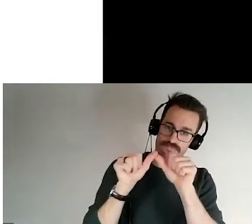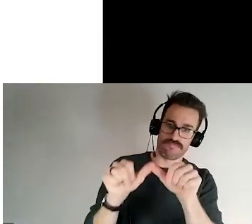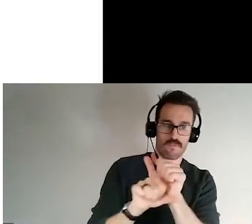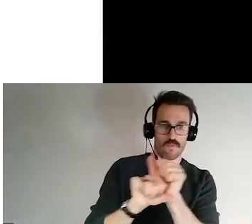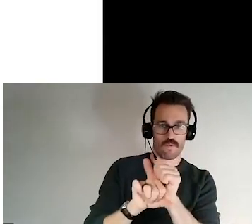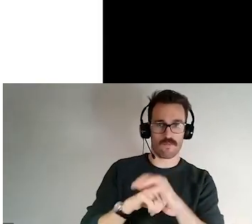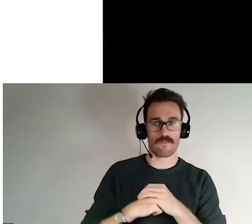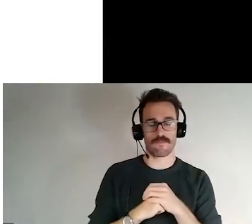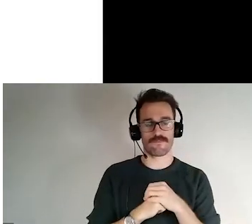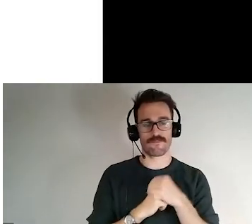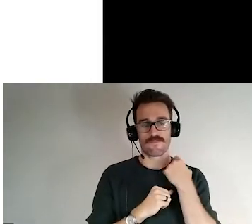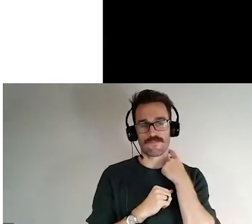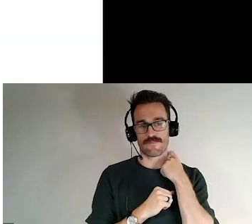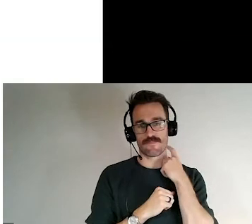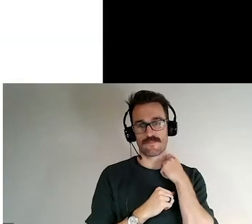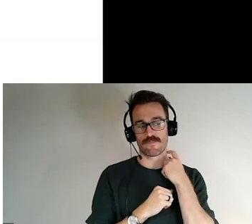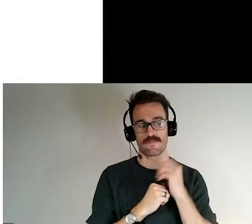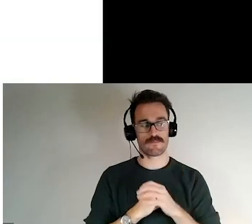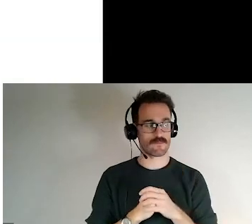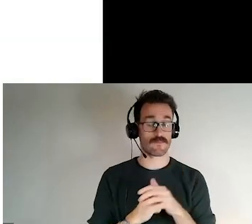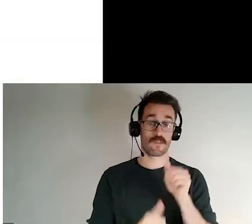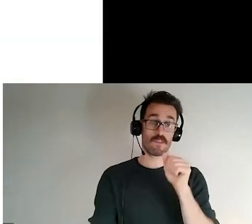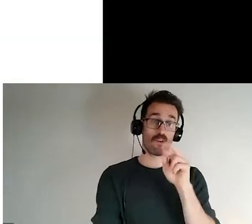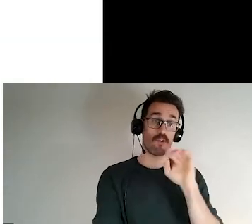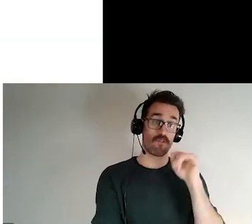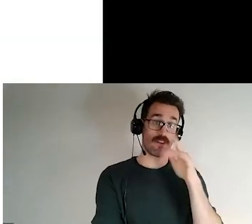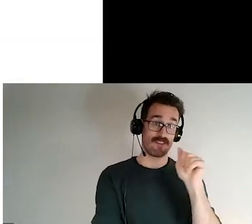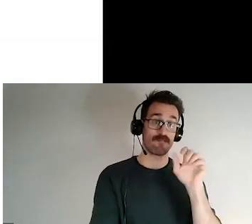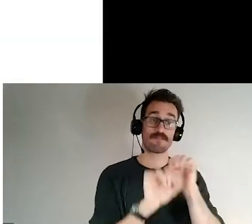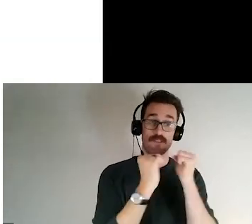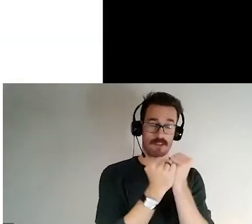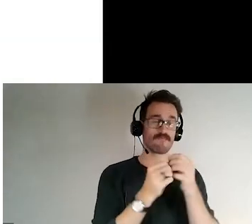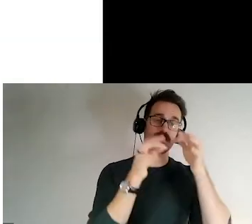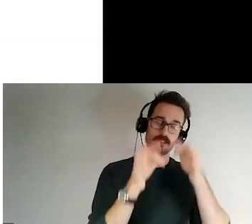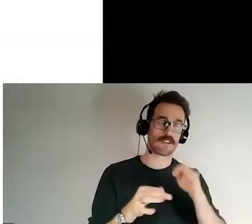The Arthritis Society then decided to create an Arthritis and Work Resource Hub. Some of these